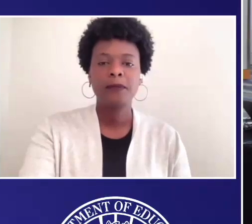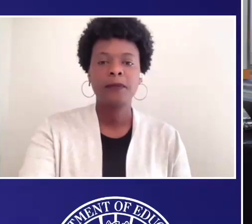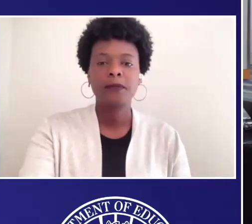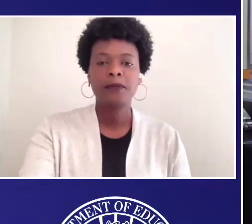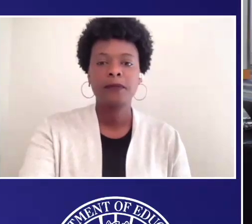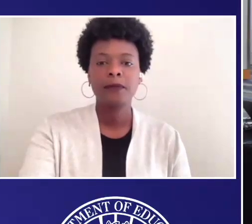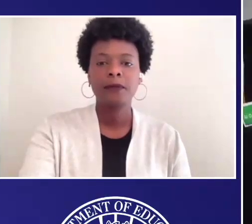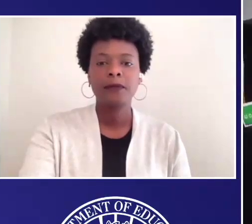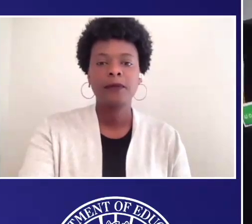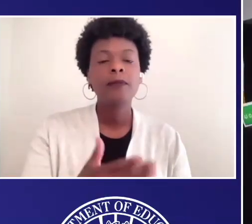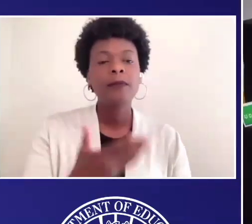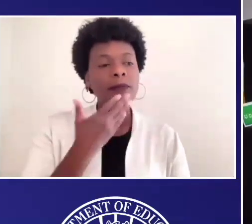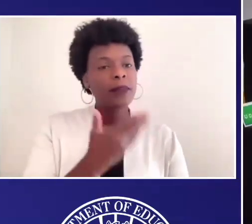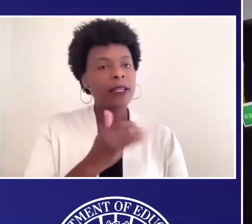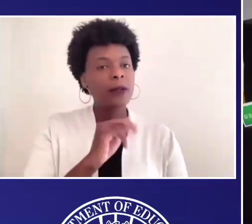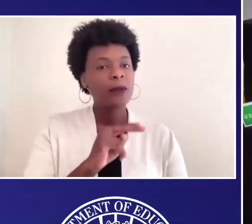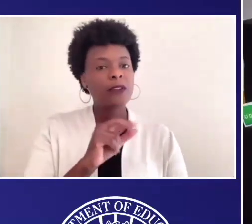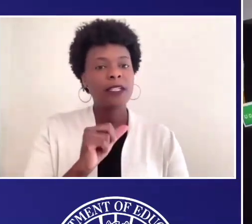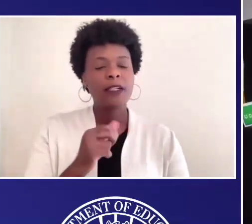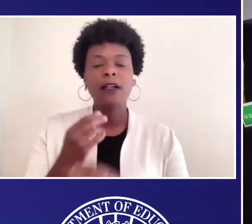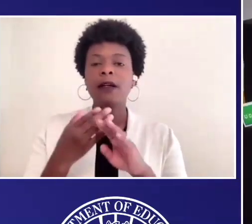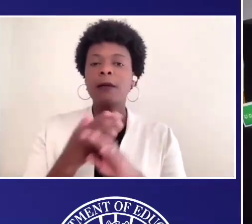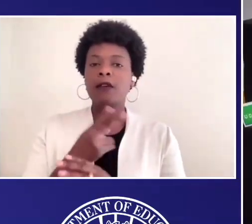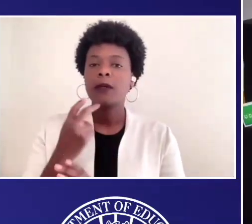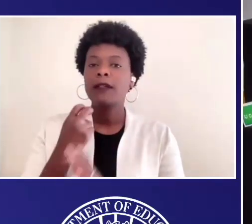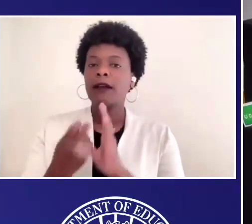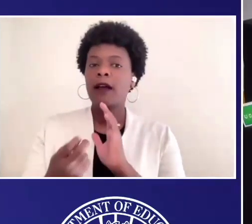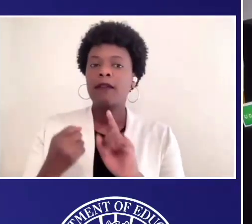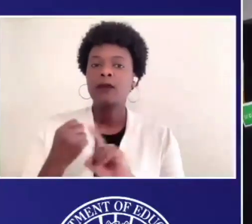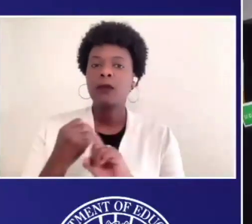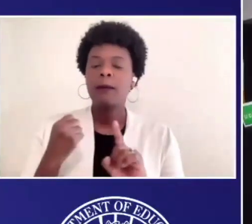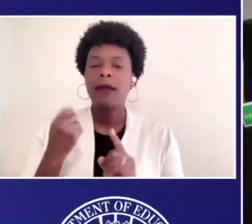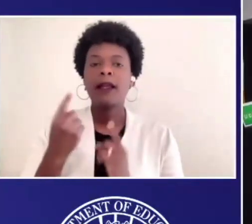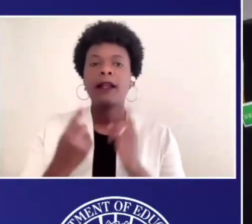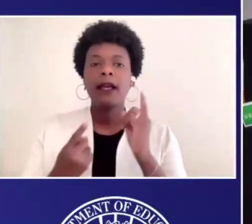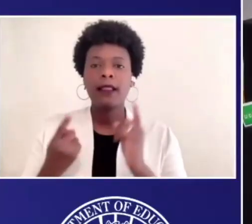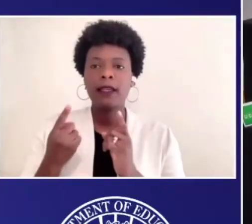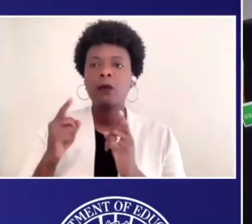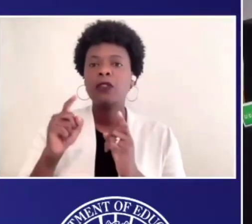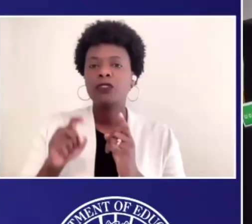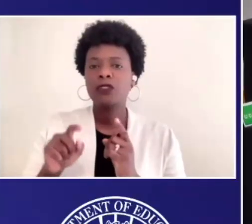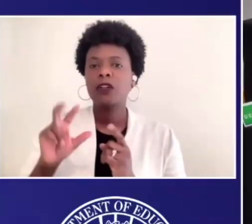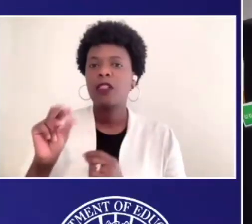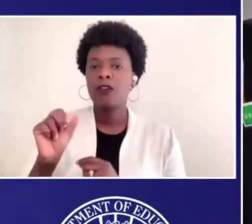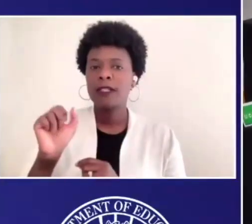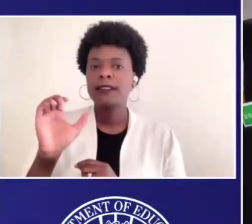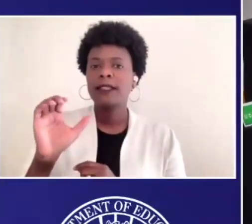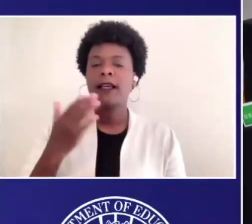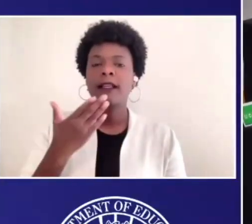Thank you, Jenna. Before we dive into the impact, I think we should just take 30 seconds and thank our federal negotiator,